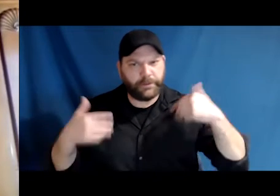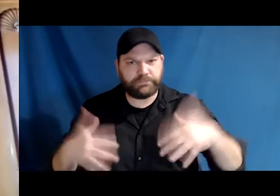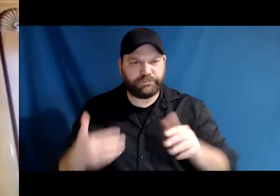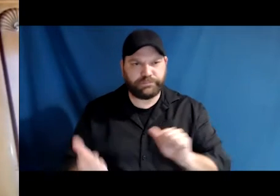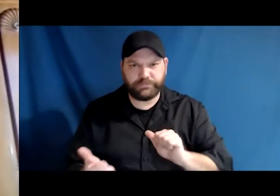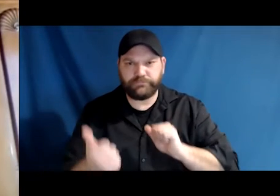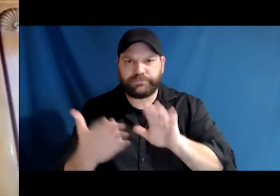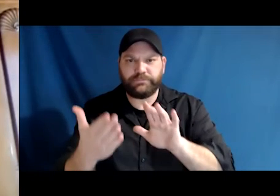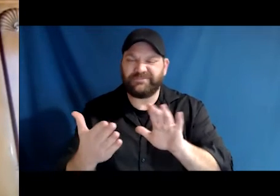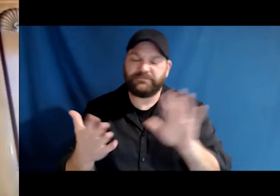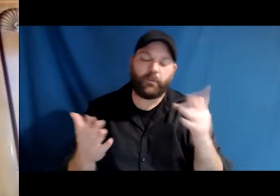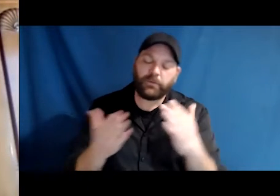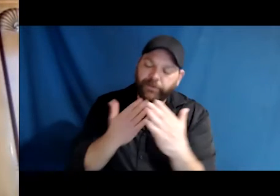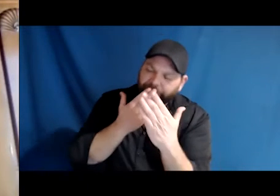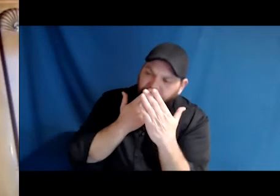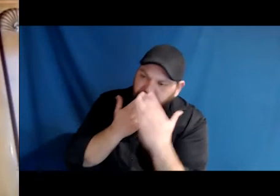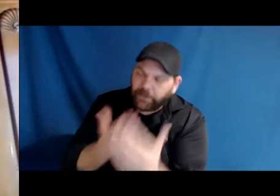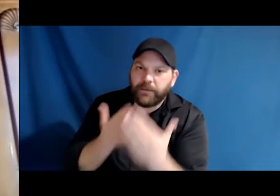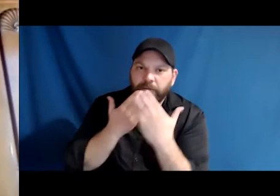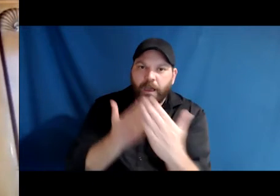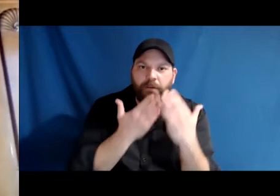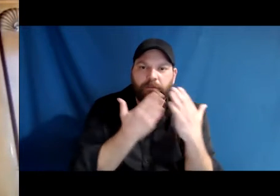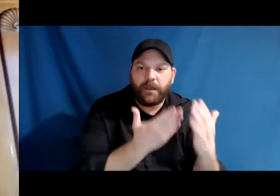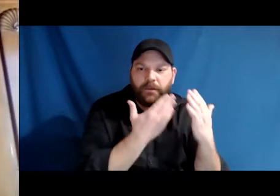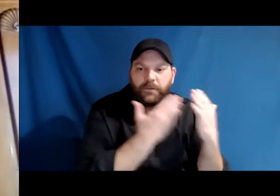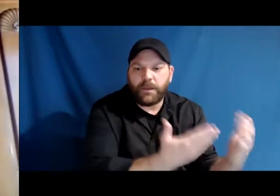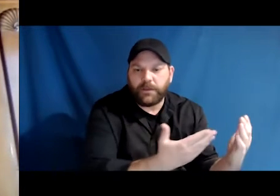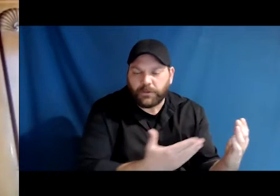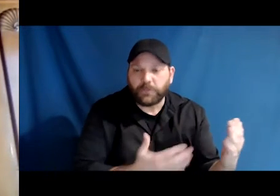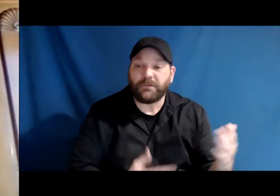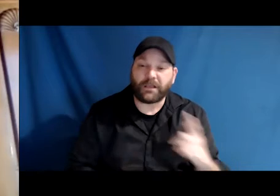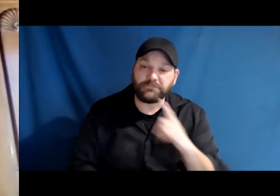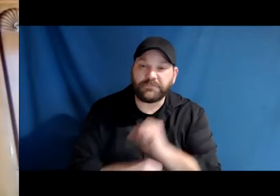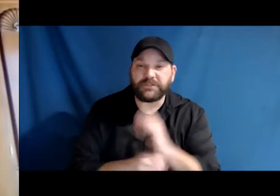my deepest thanks and best wishes, and the thanks and best wishes of the entire Brown Corporation,